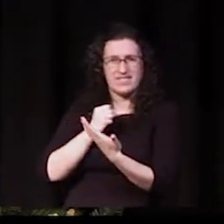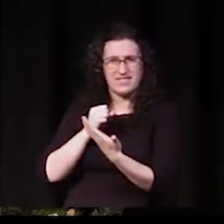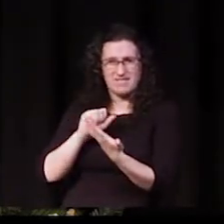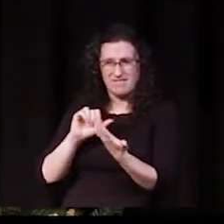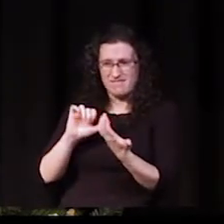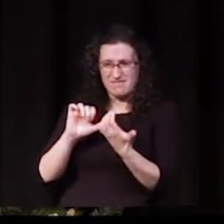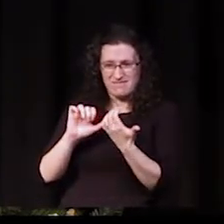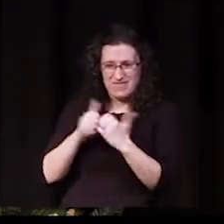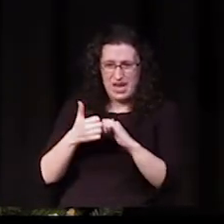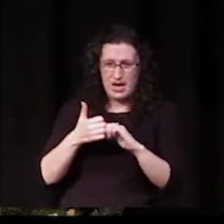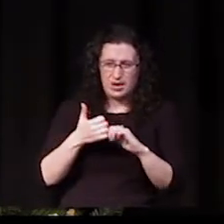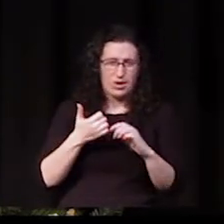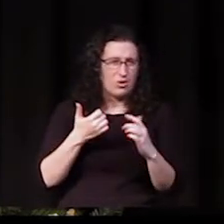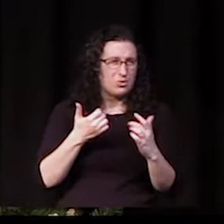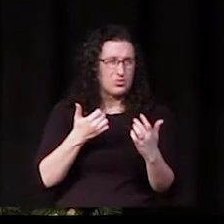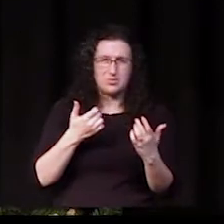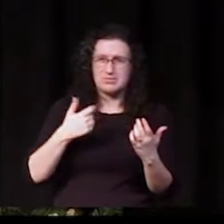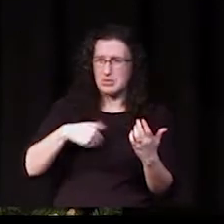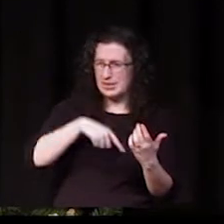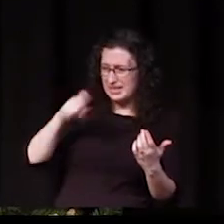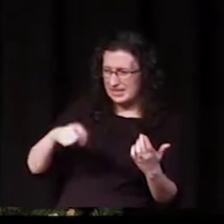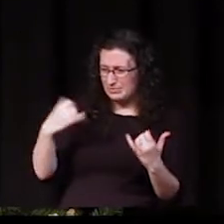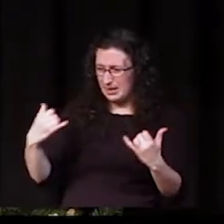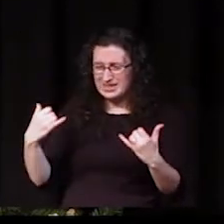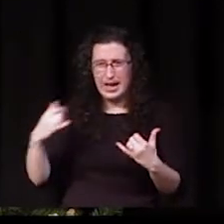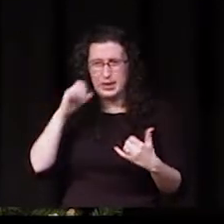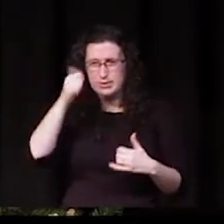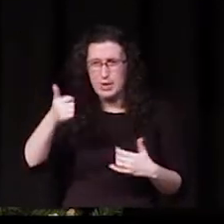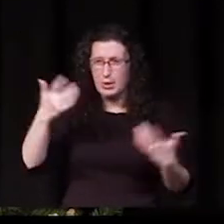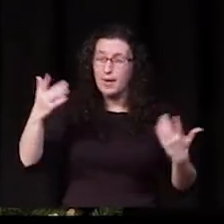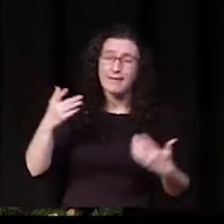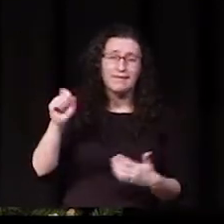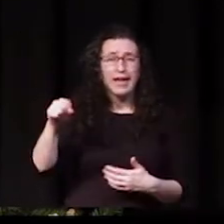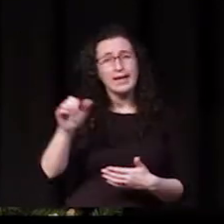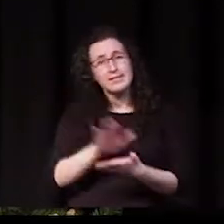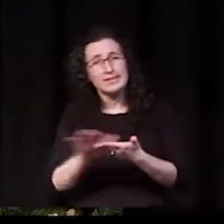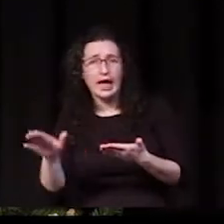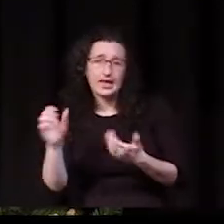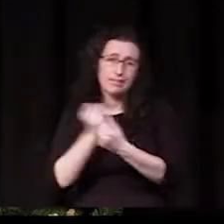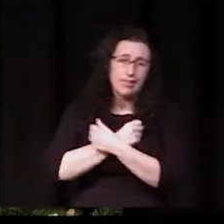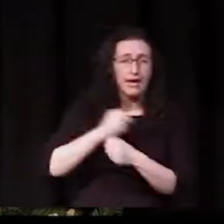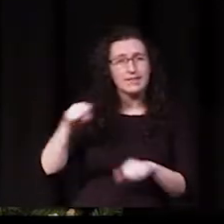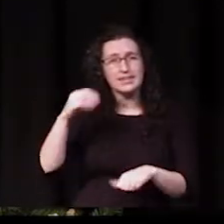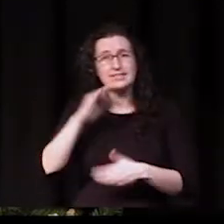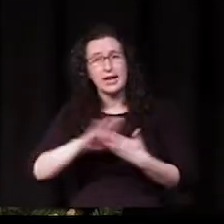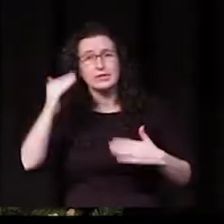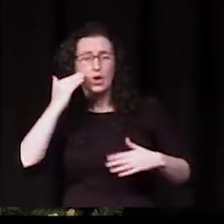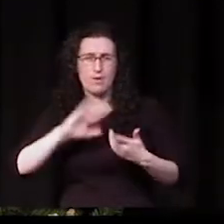and tomorrow, and the next day? Sure, it's nice to be loved, but what are the practicalities? And this is the practicality,